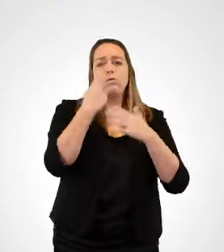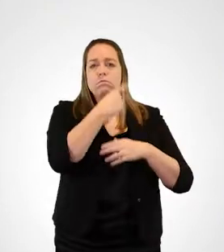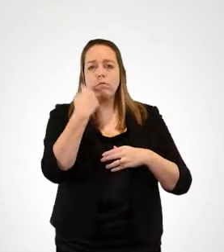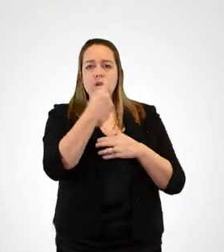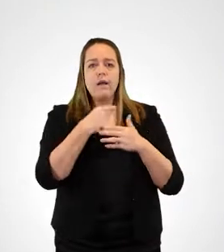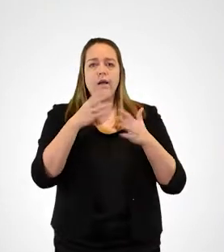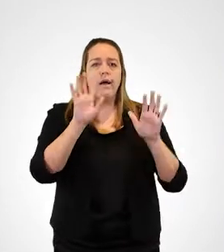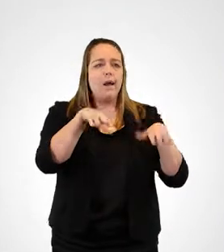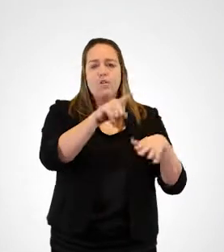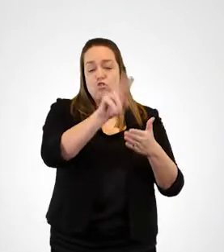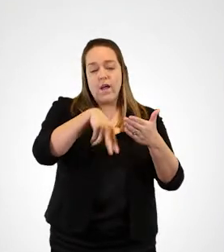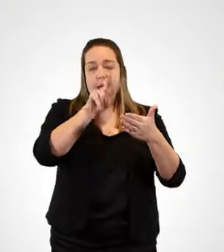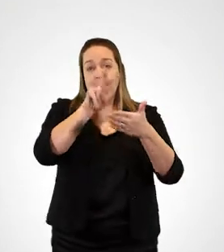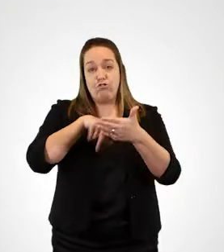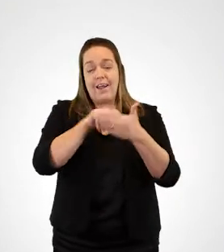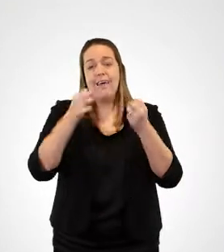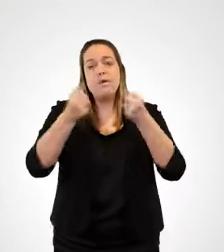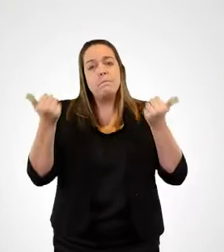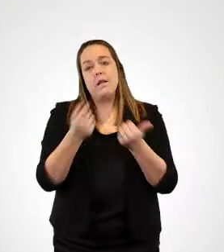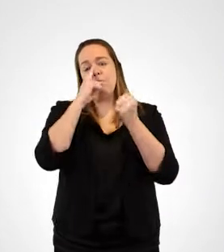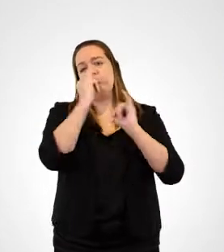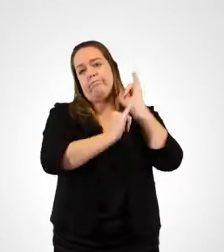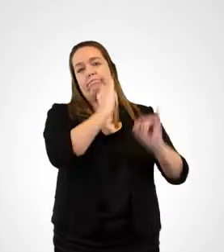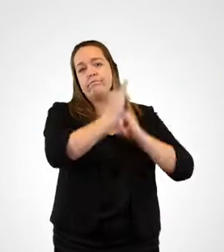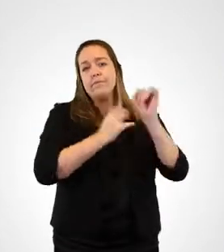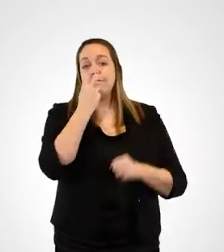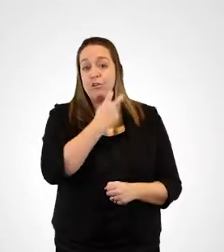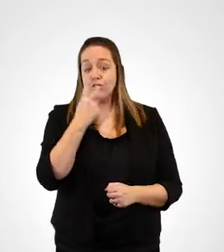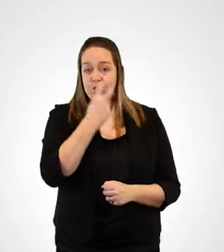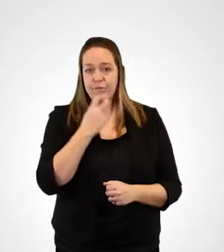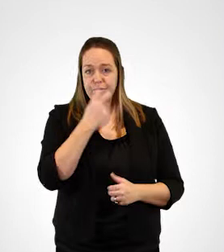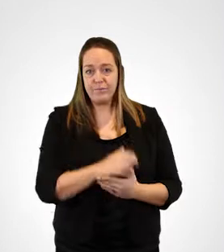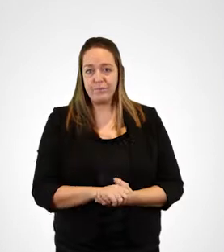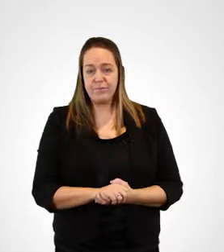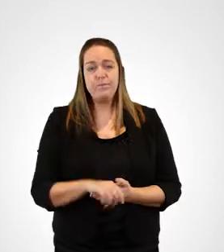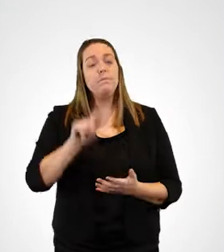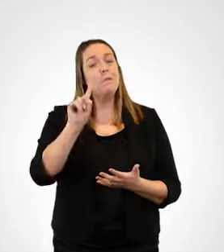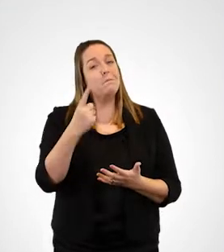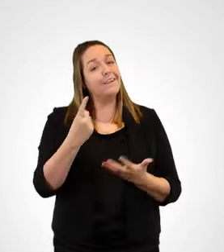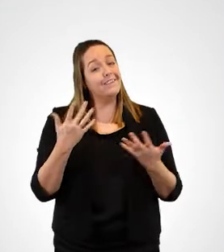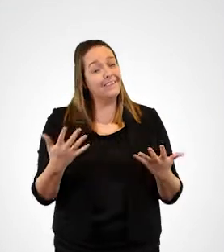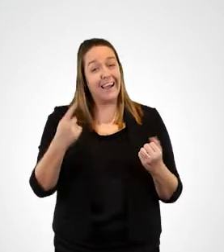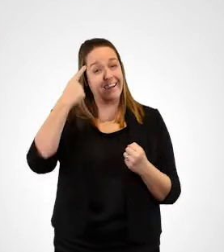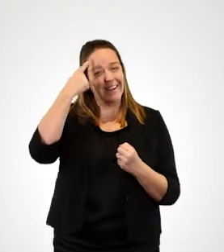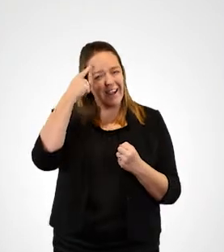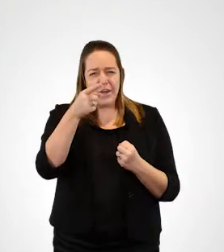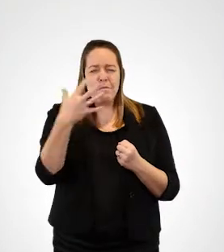go ahead and look at the literature, there are a lot of critiques of speechreading. However, the way I think we need to think about it,